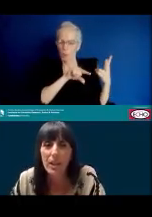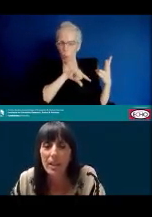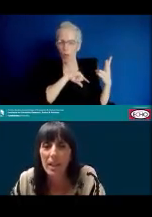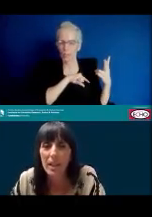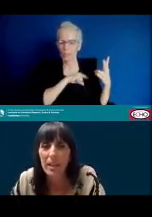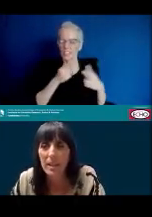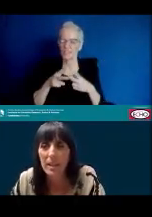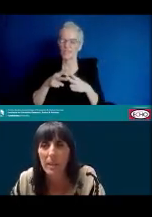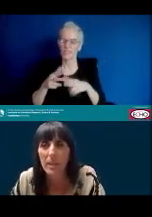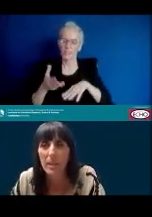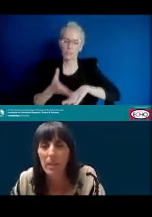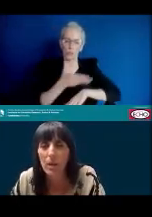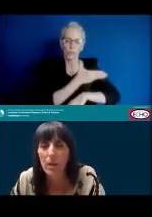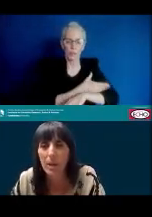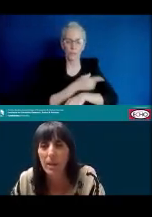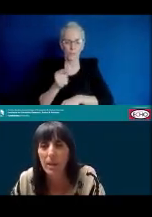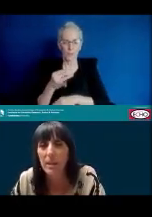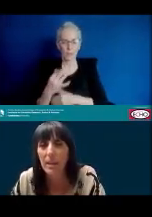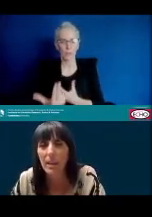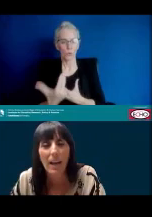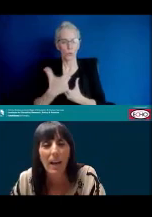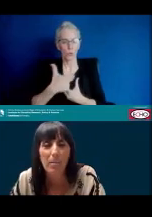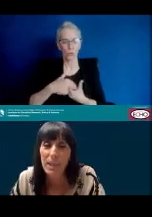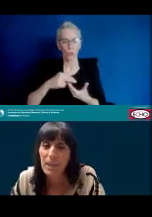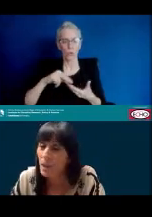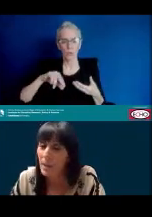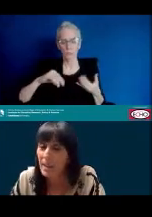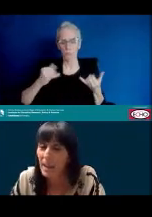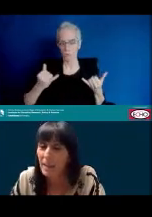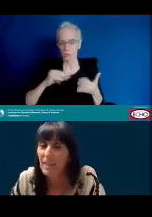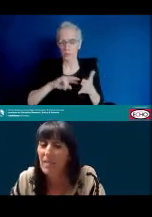consenting to being recorded. Please don't hit that leave